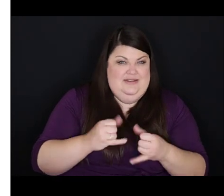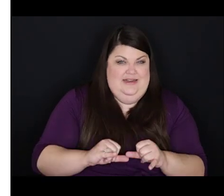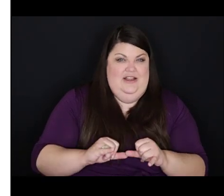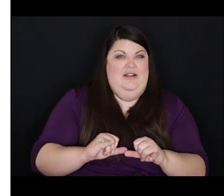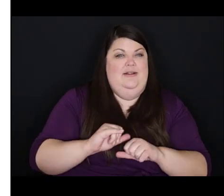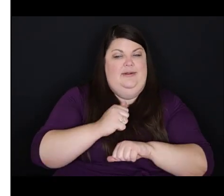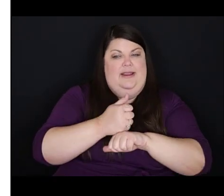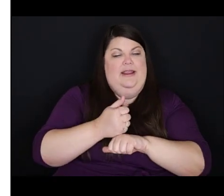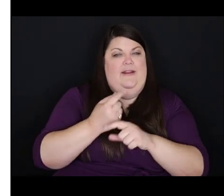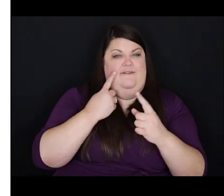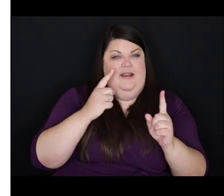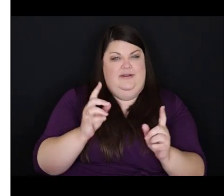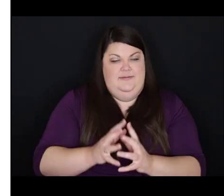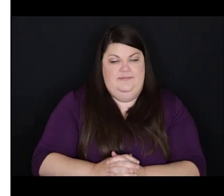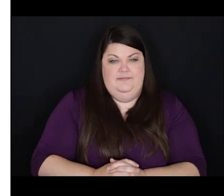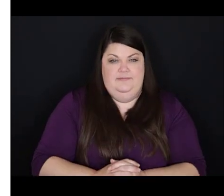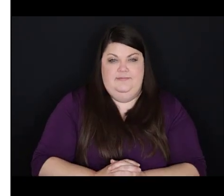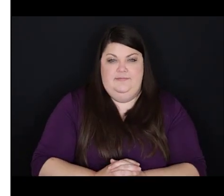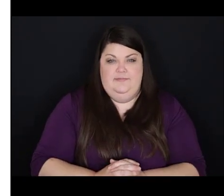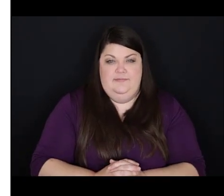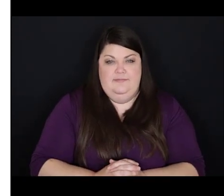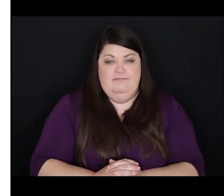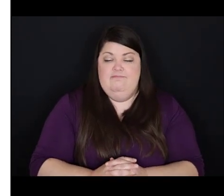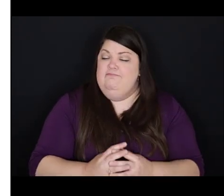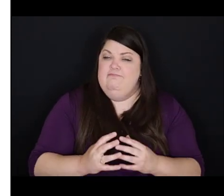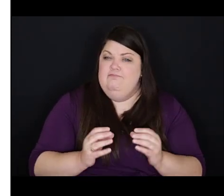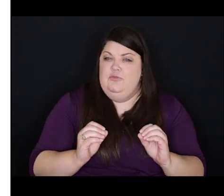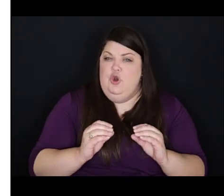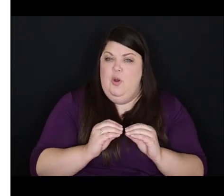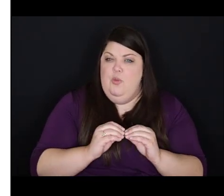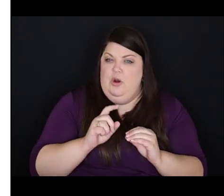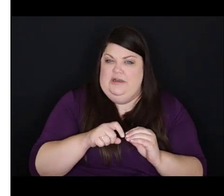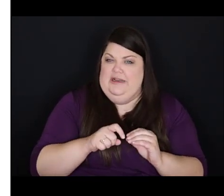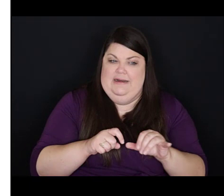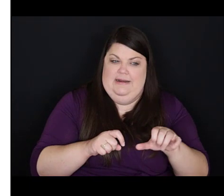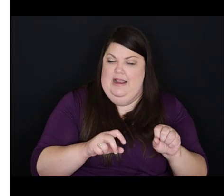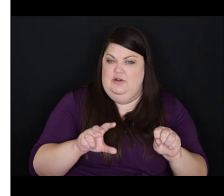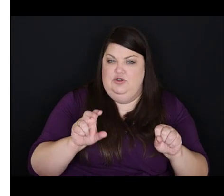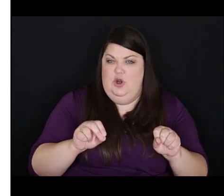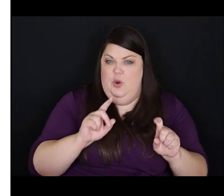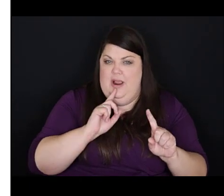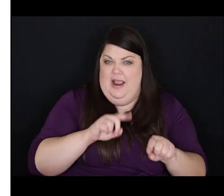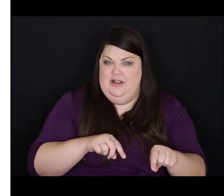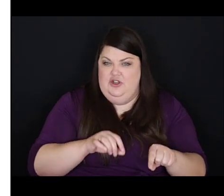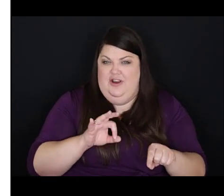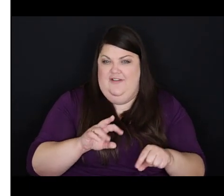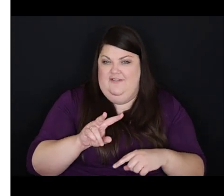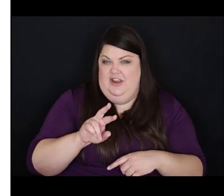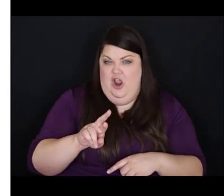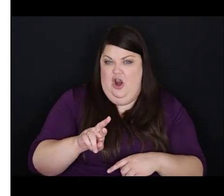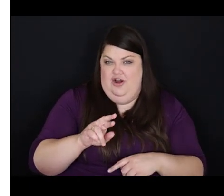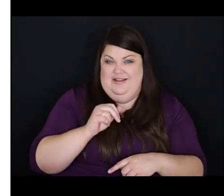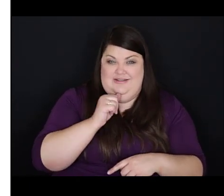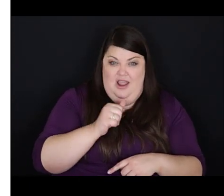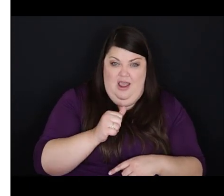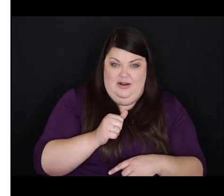No longer requiring a Yes/No answer. If the VR agency is not requesting or maintaining